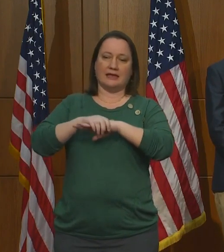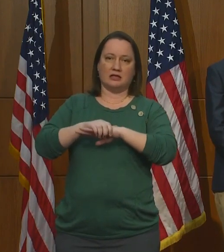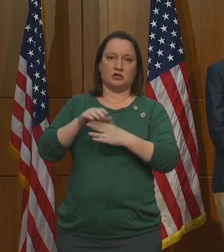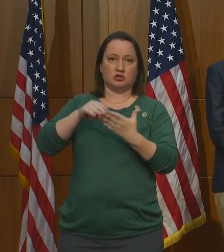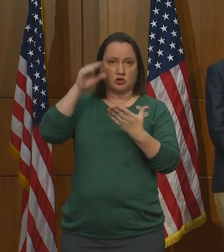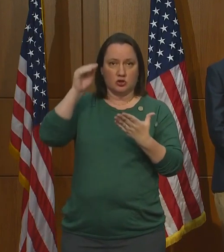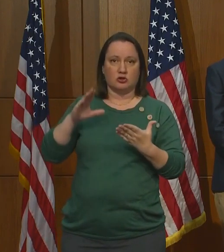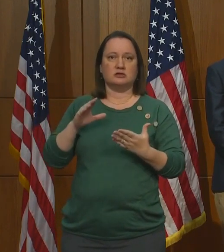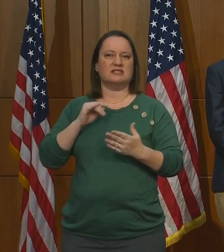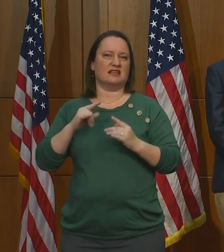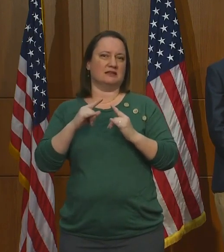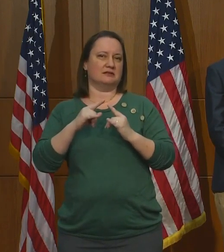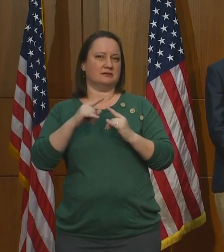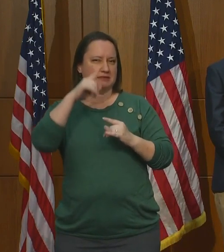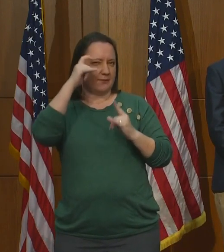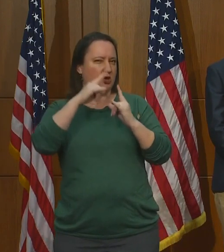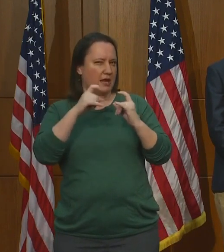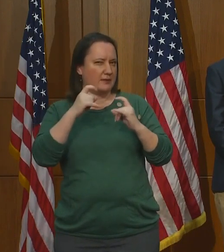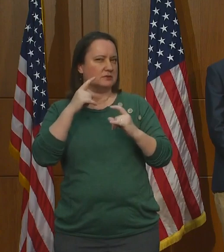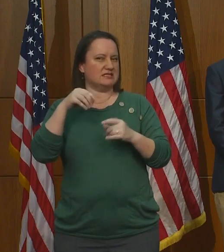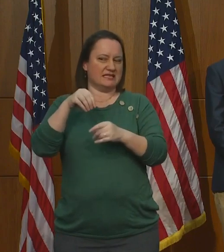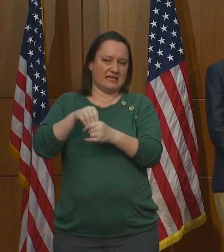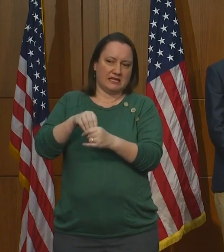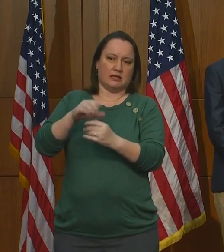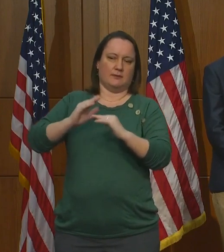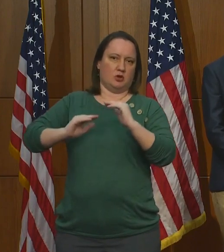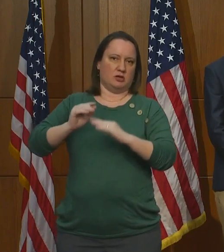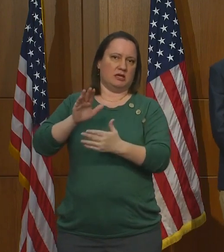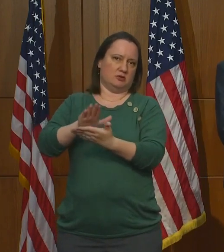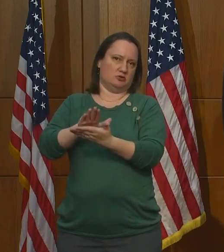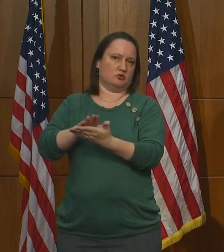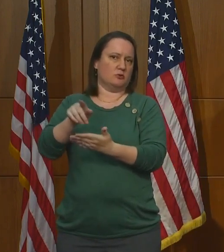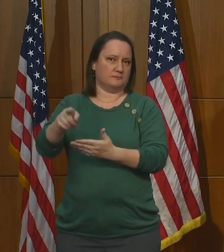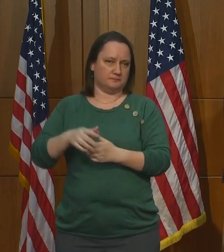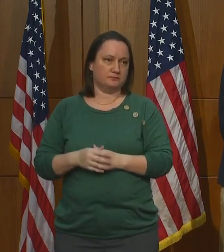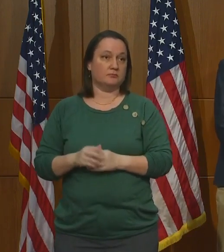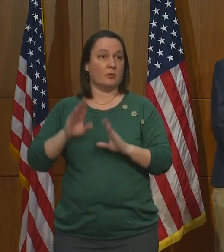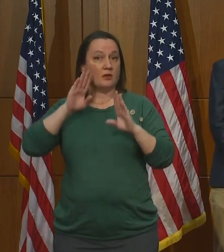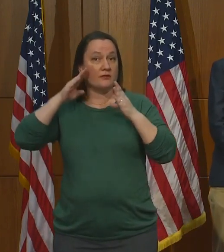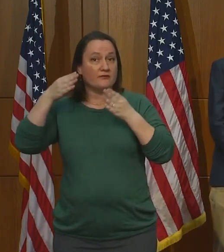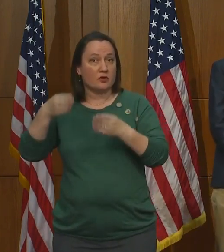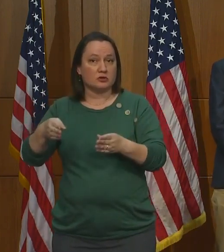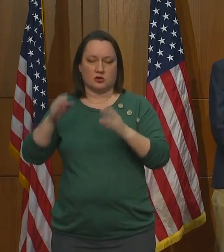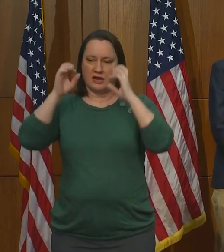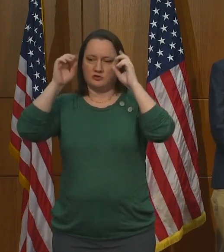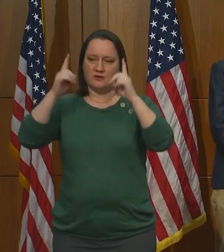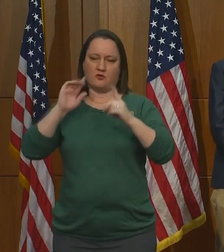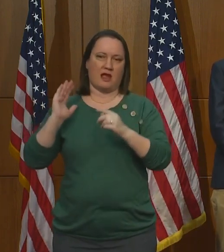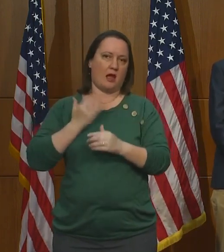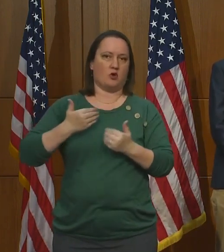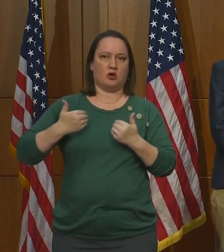OPTIONS FOR PRESCHOOL THROUGH